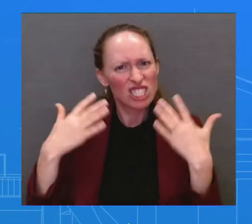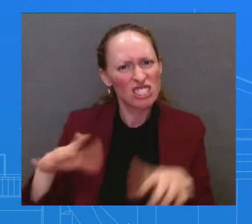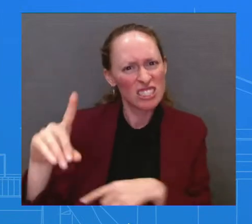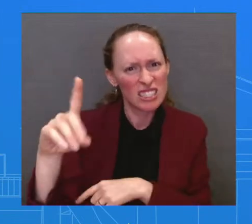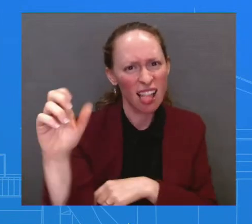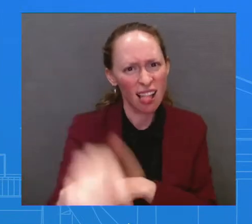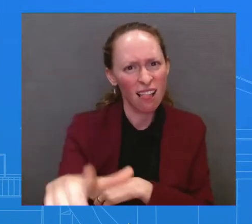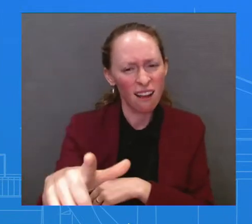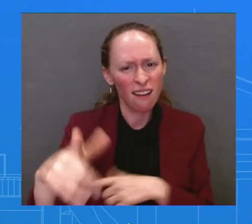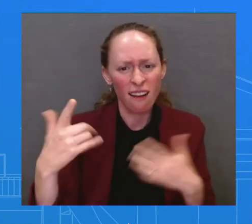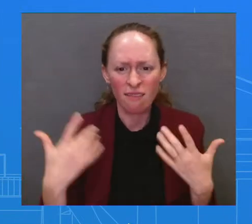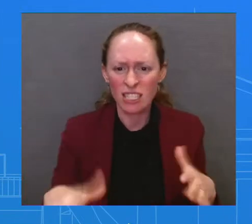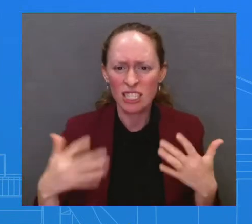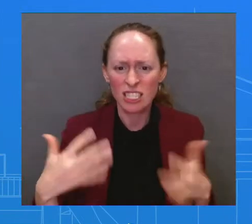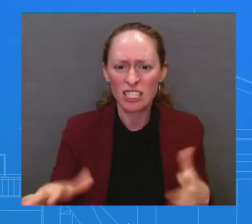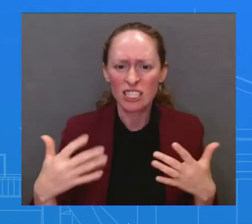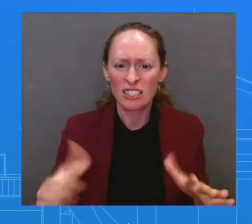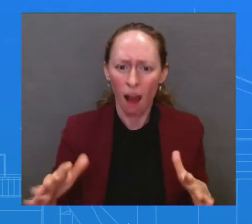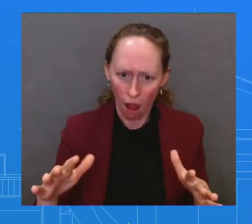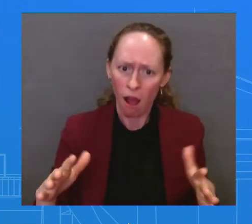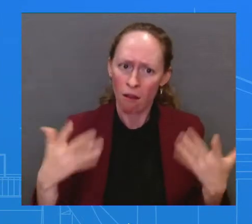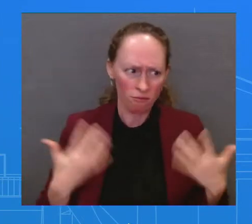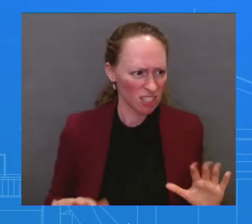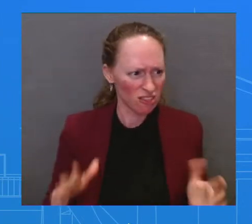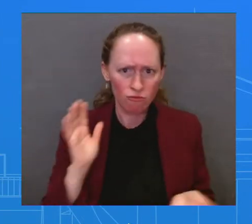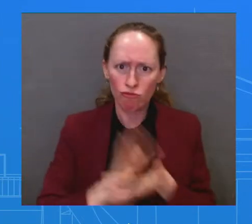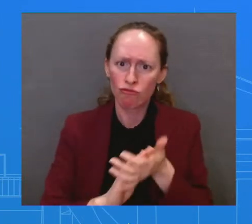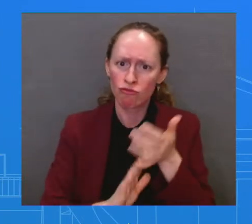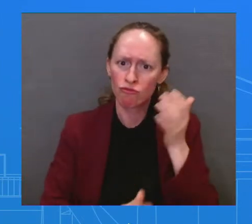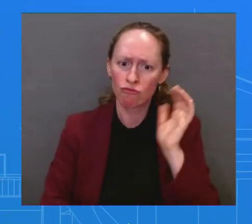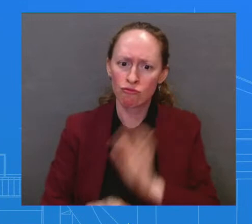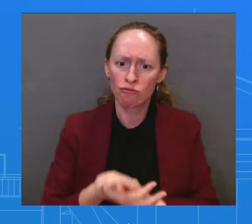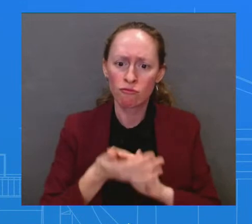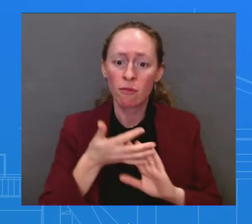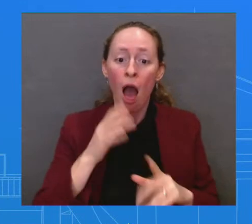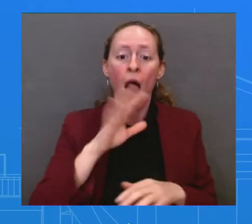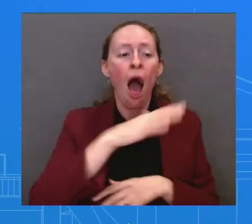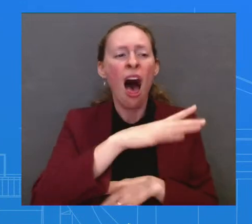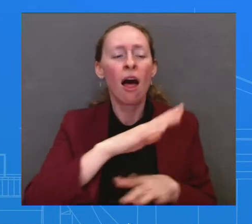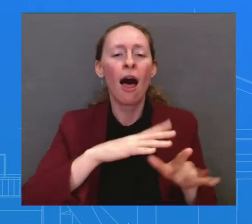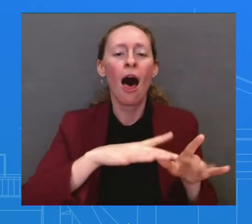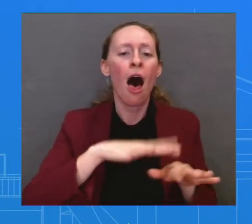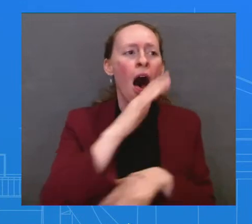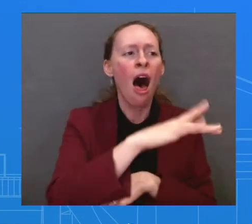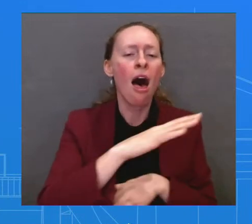And I just am not going to negotiate from here, obviously. But we made a deal in May. We did.